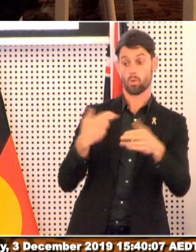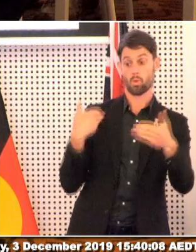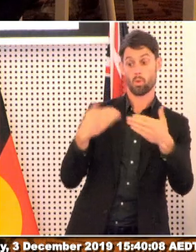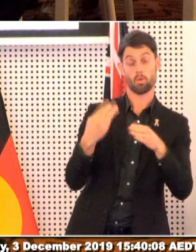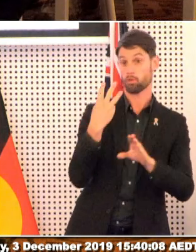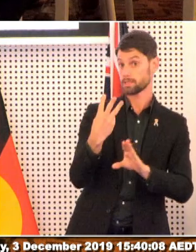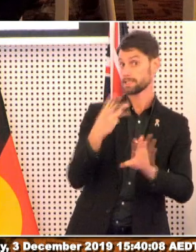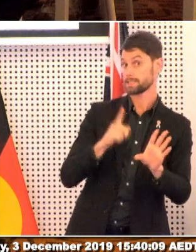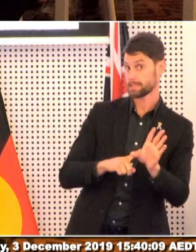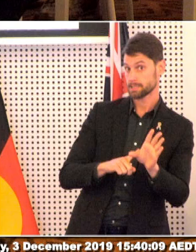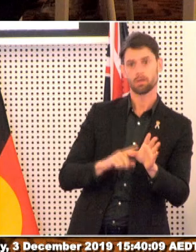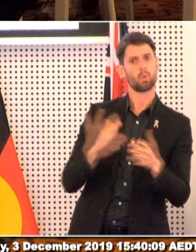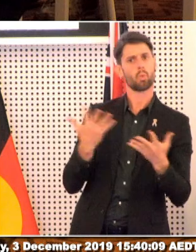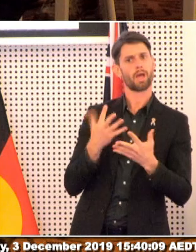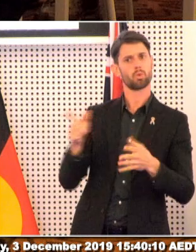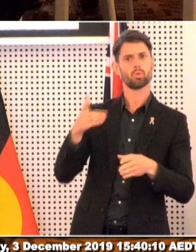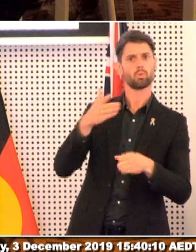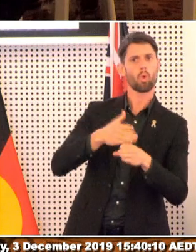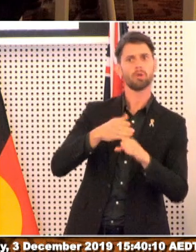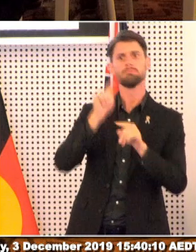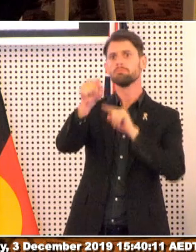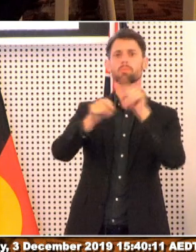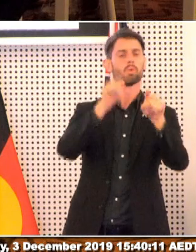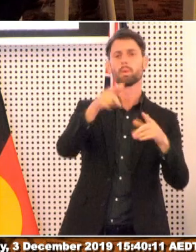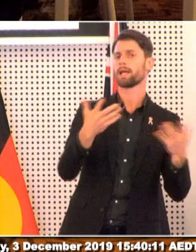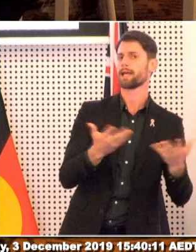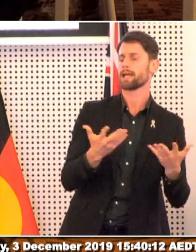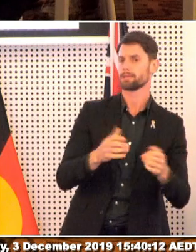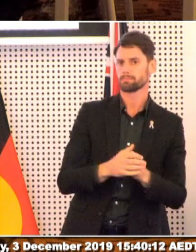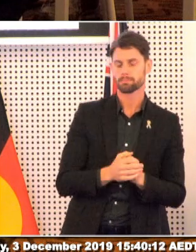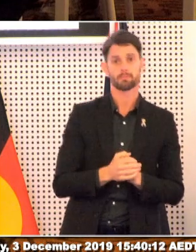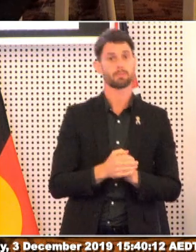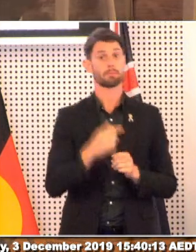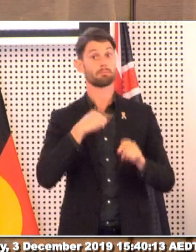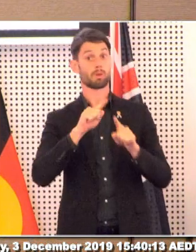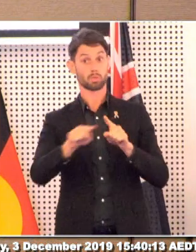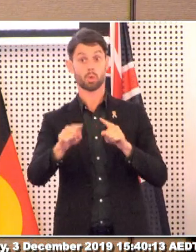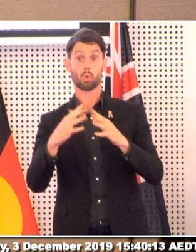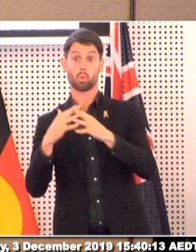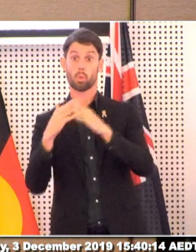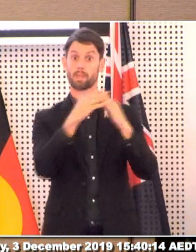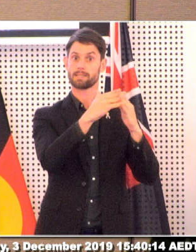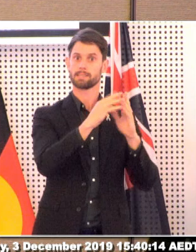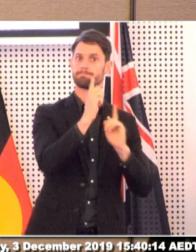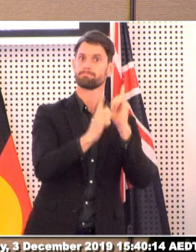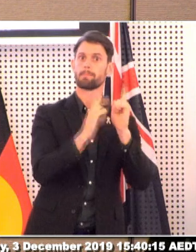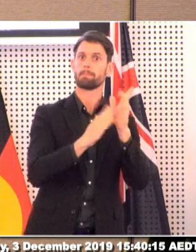What areas of Victoria do you cover? I look after the western metro which is inner sort of city western